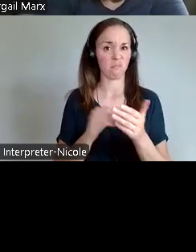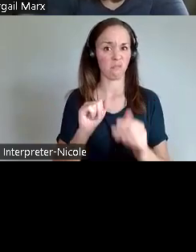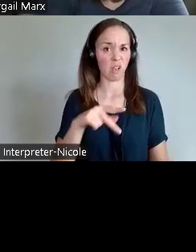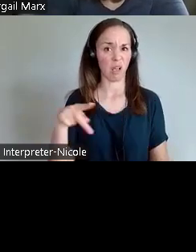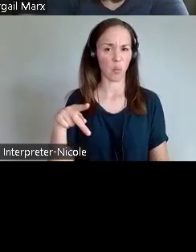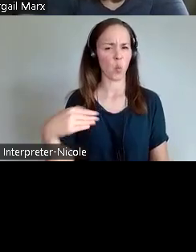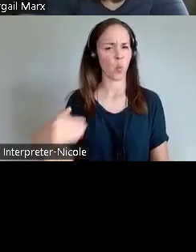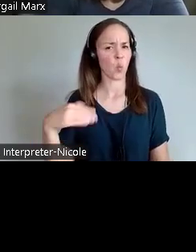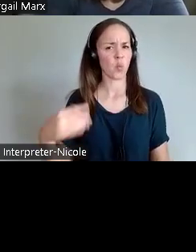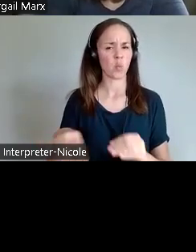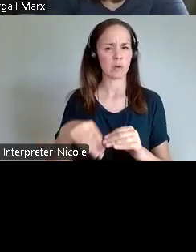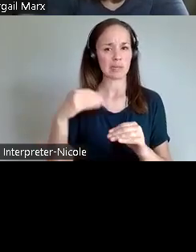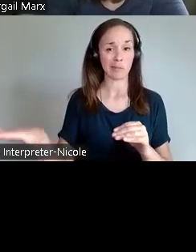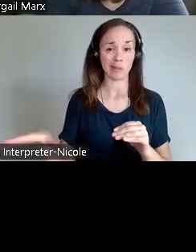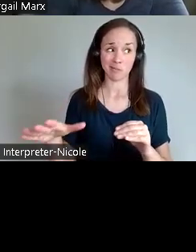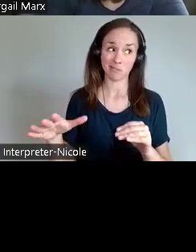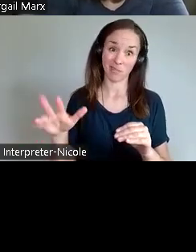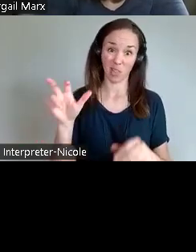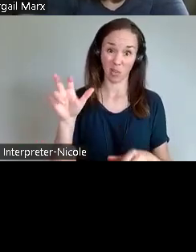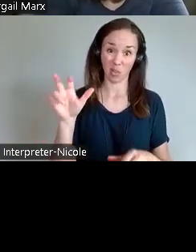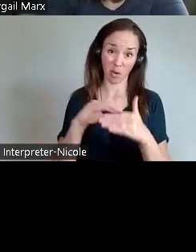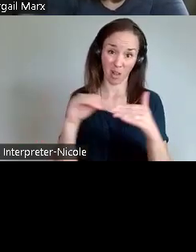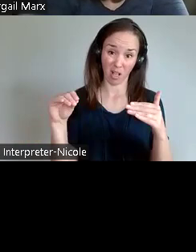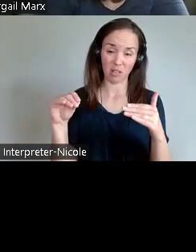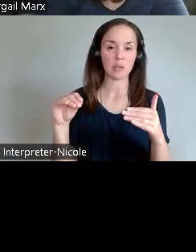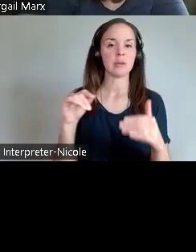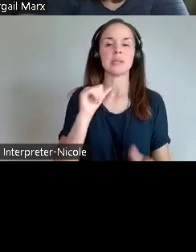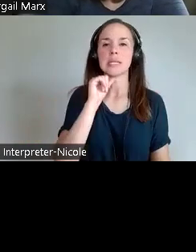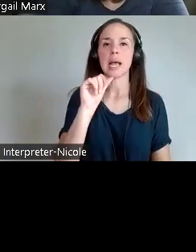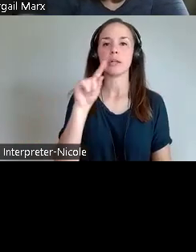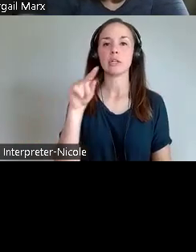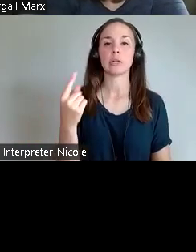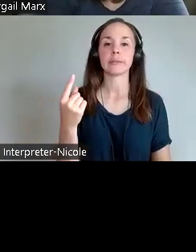Some of the apps are up to $300. So it's not just your $1.99 app that